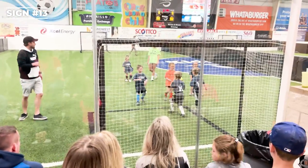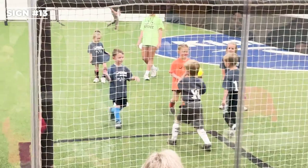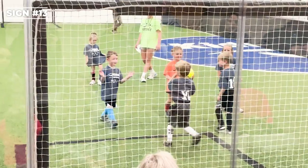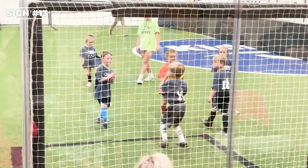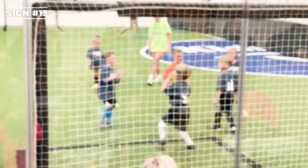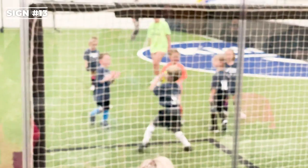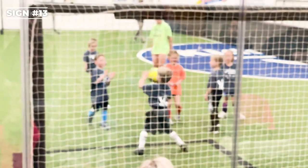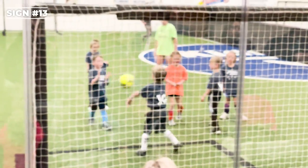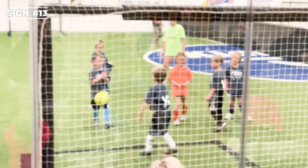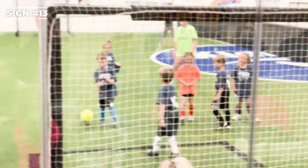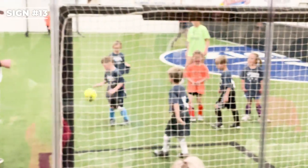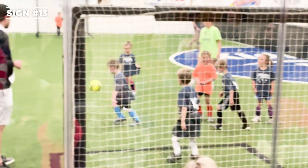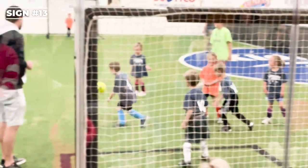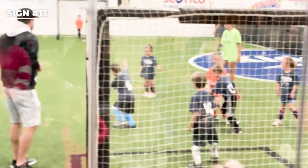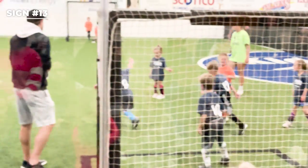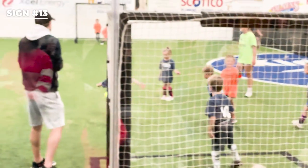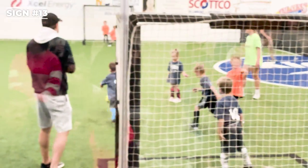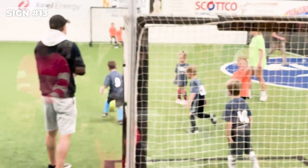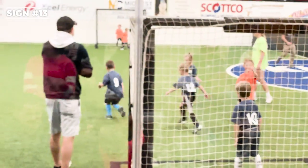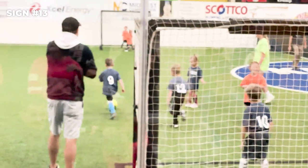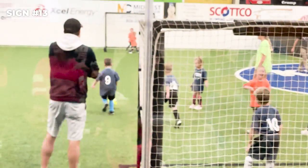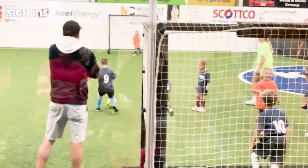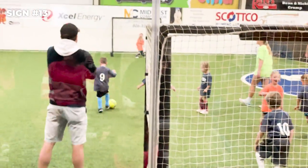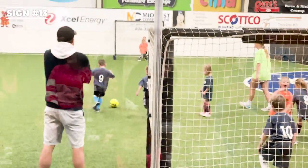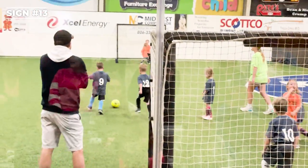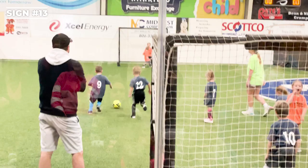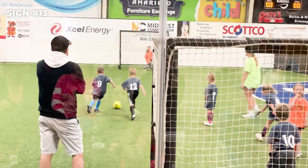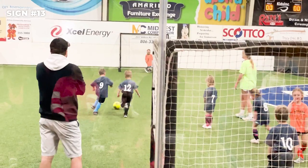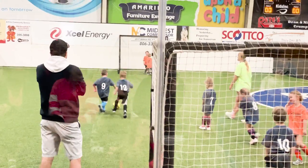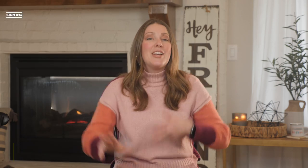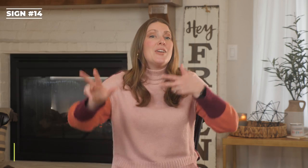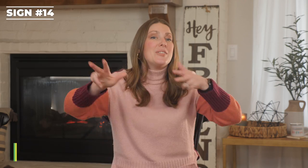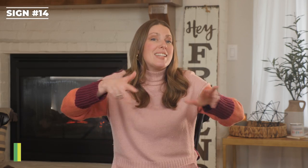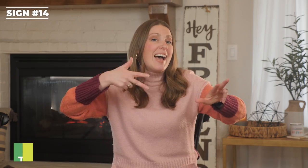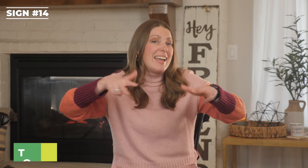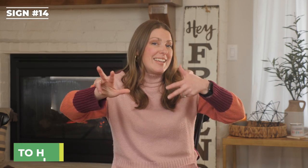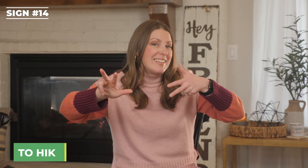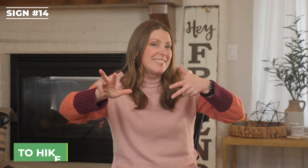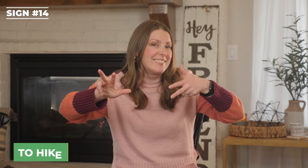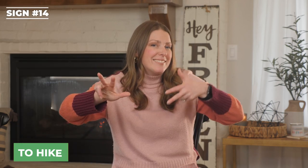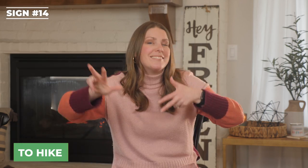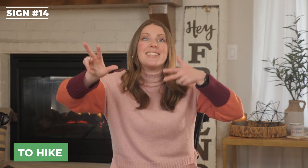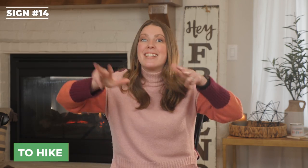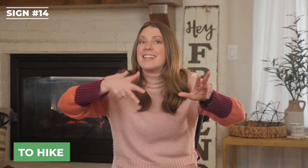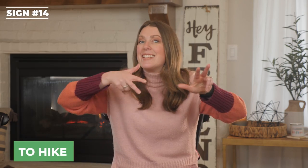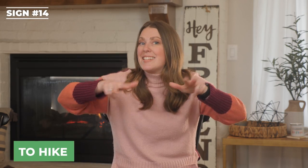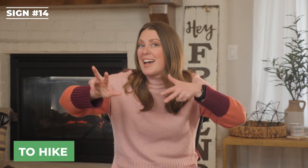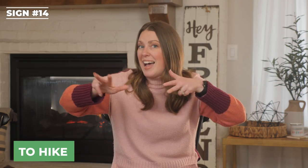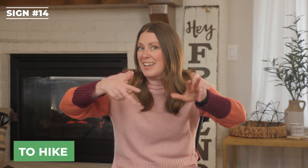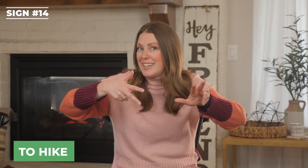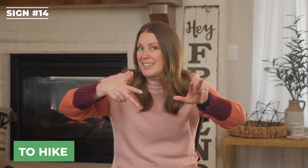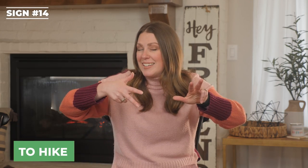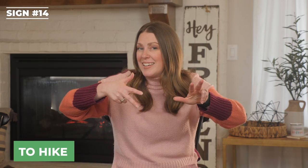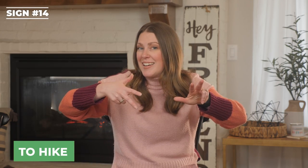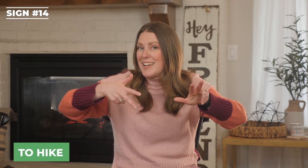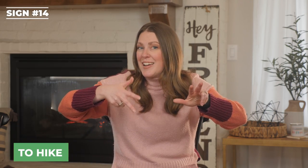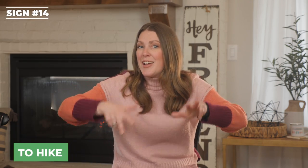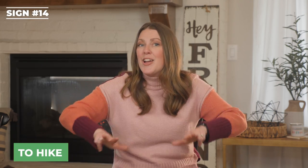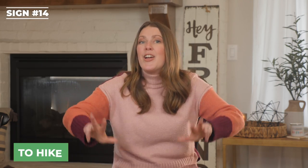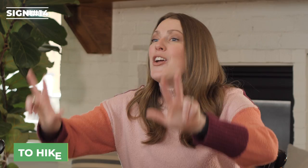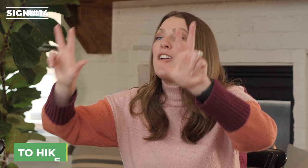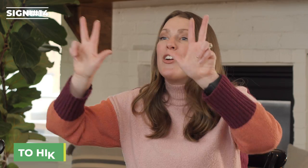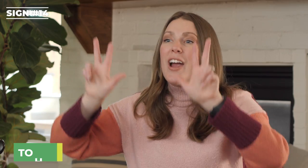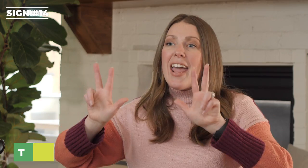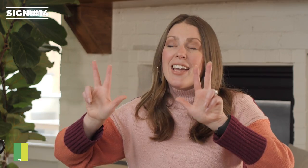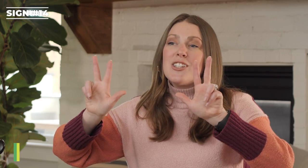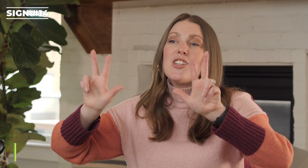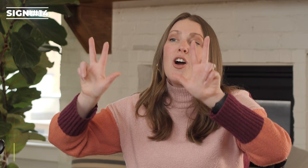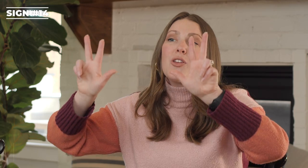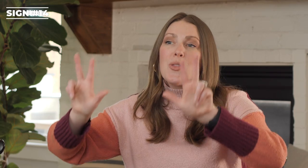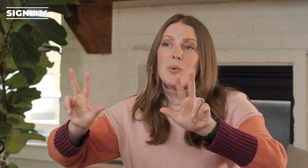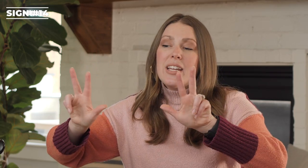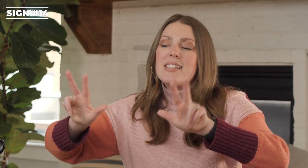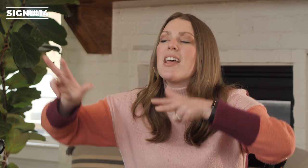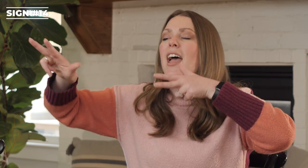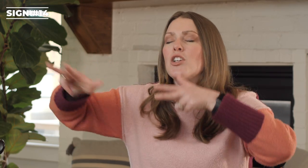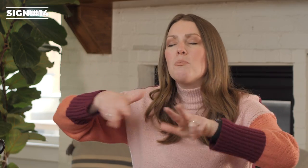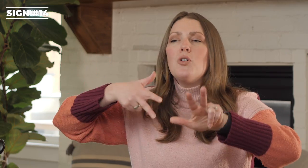The goalie. Yep you do like playing goalie. 'To hike, to hike' your hands are 3's and you're